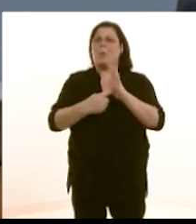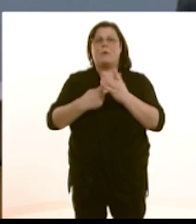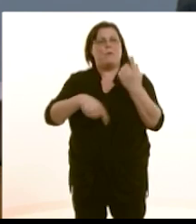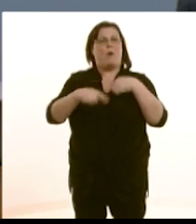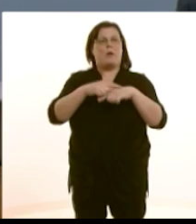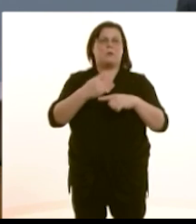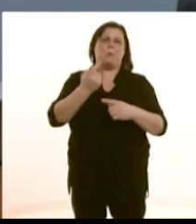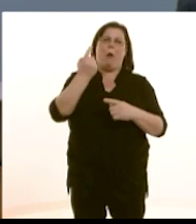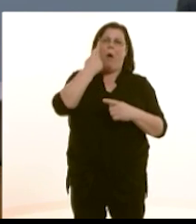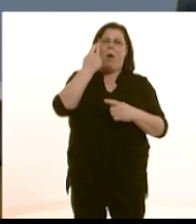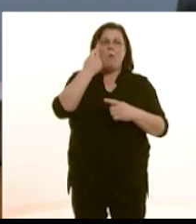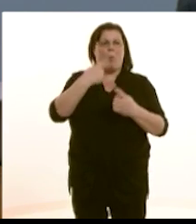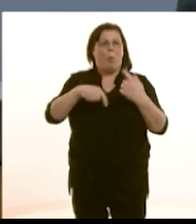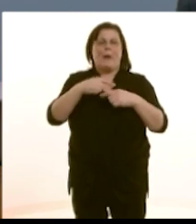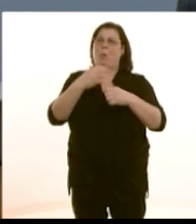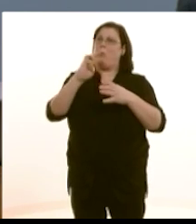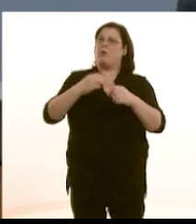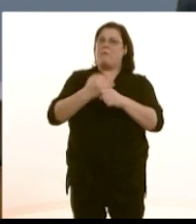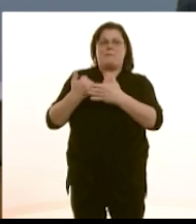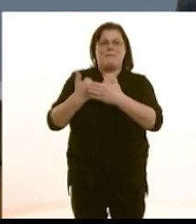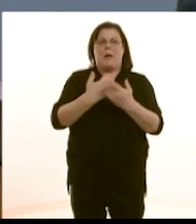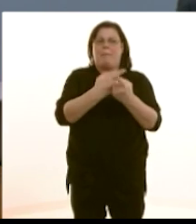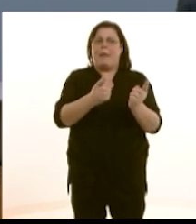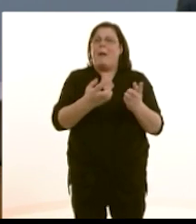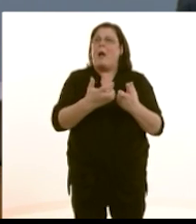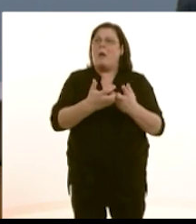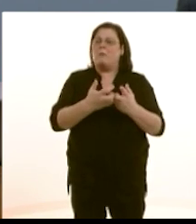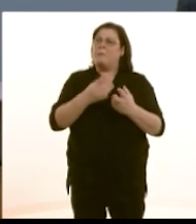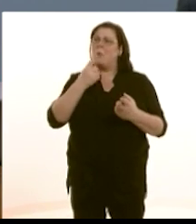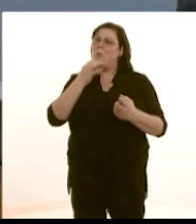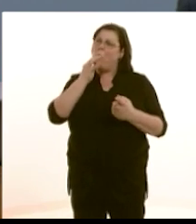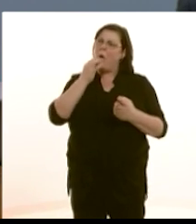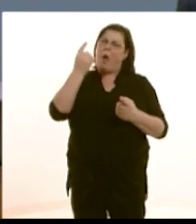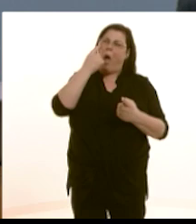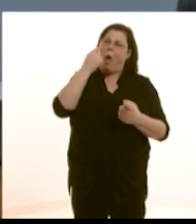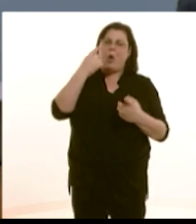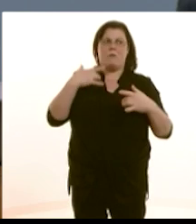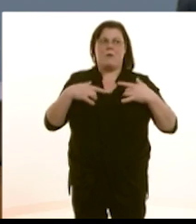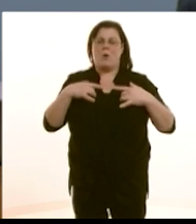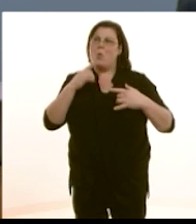this Government can do, that we look to what you will be announcing, maybe after tomorrowís